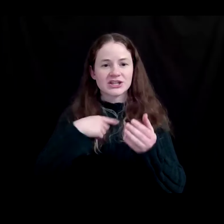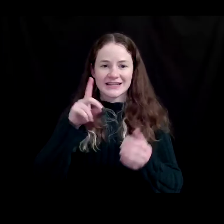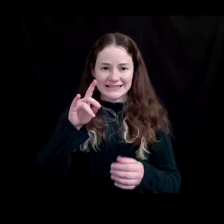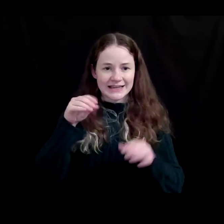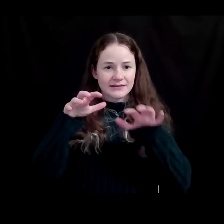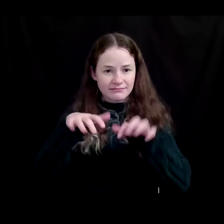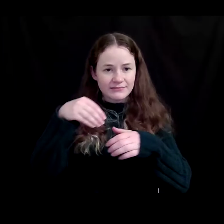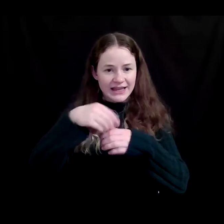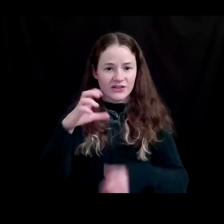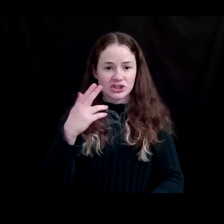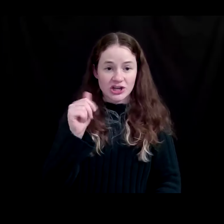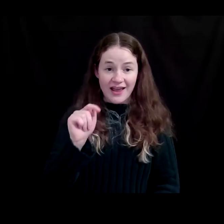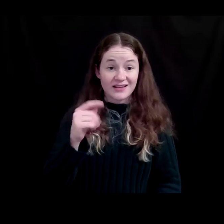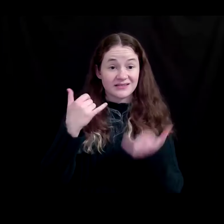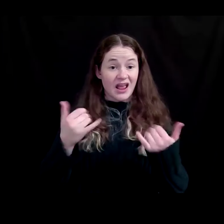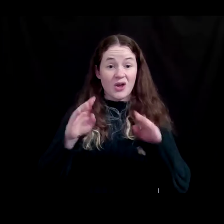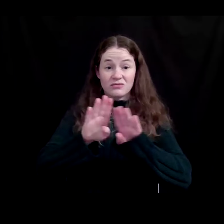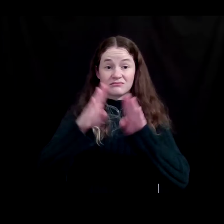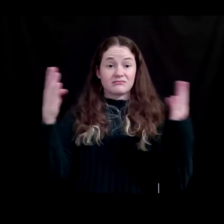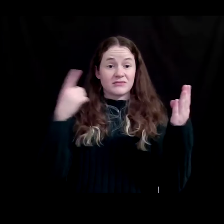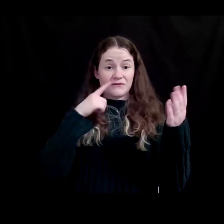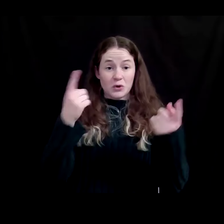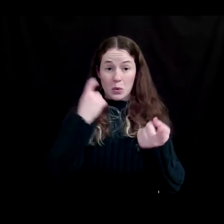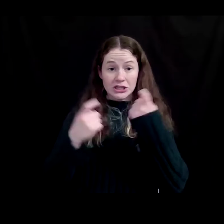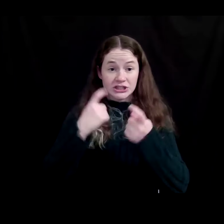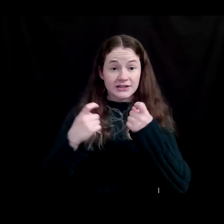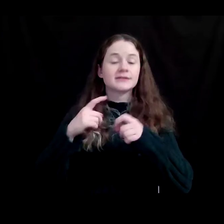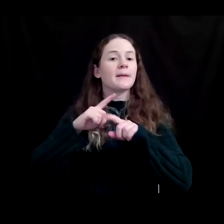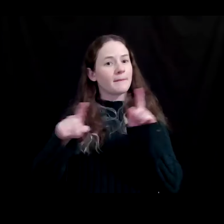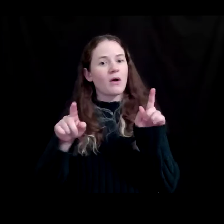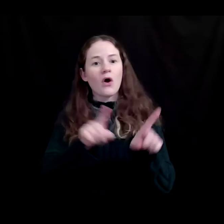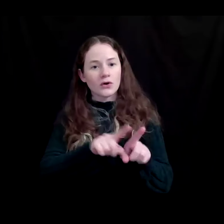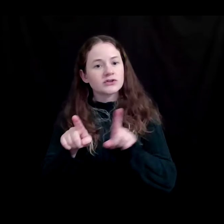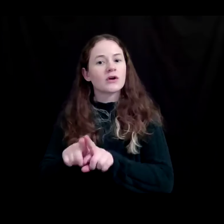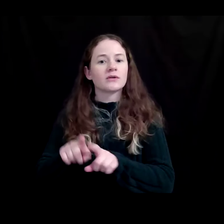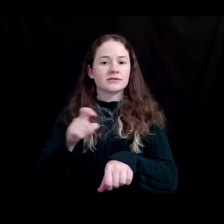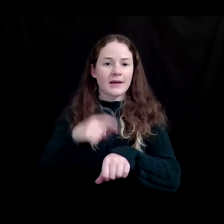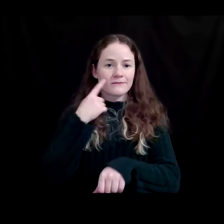questions, but really this is also the time for you guys to uh wrap everything together. And I'm sure Walt's going to